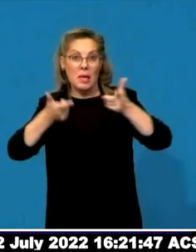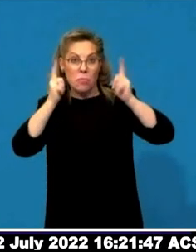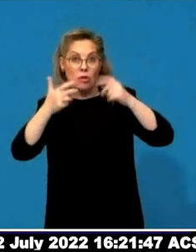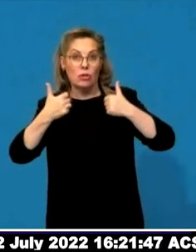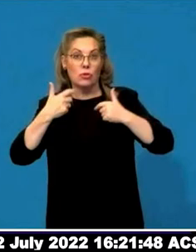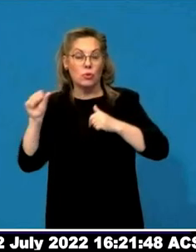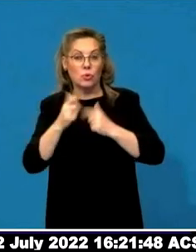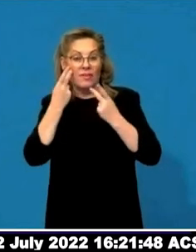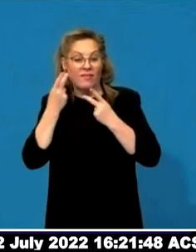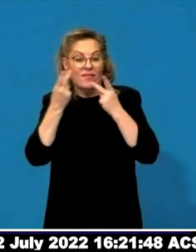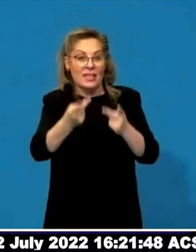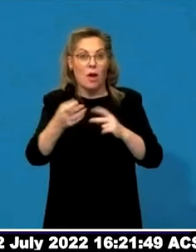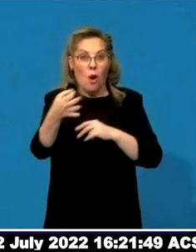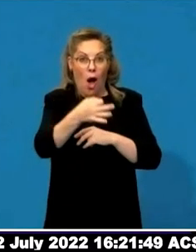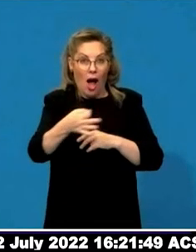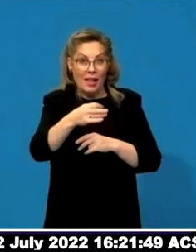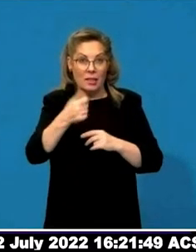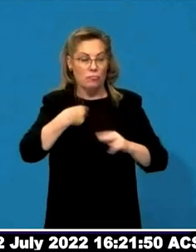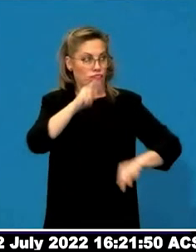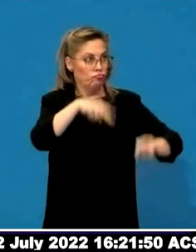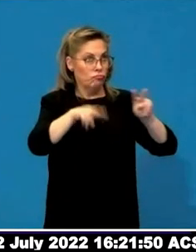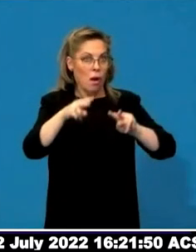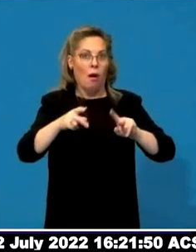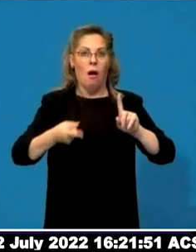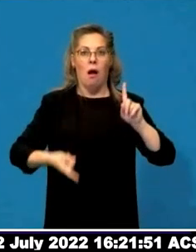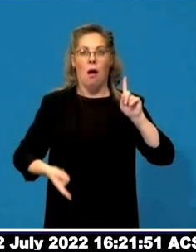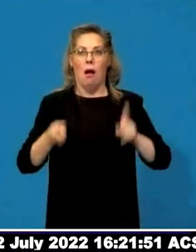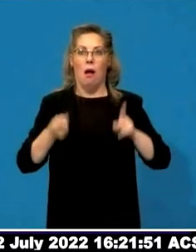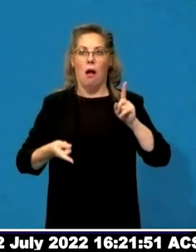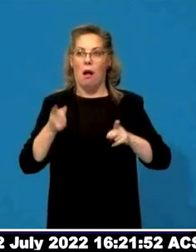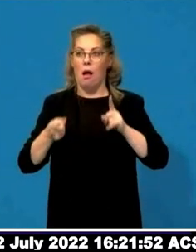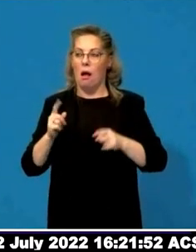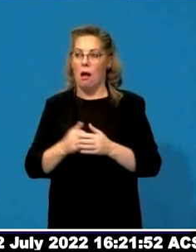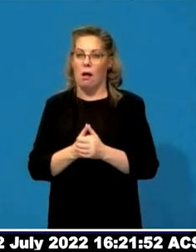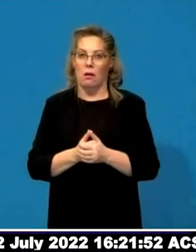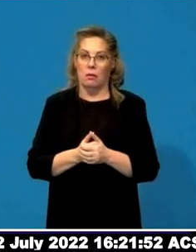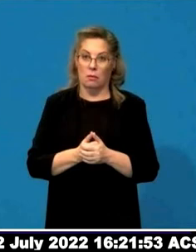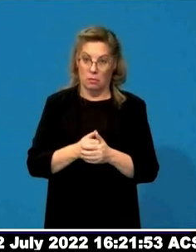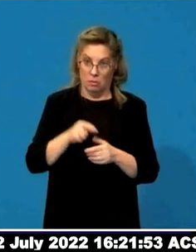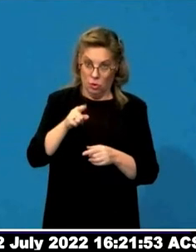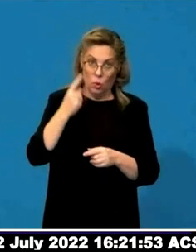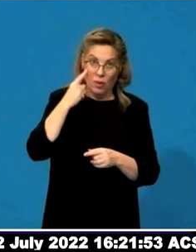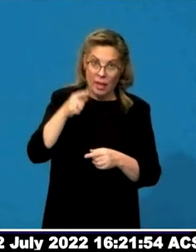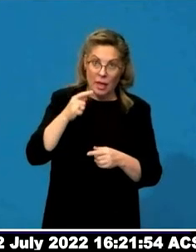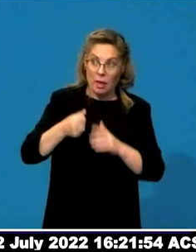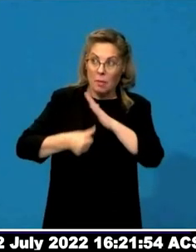Mmm. Do you think that the big bosses should go up and see how we live up there, to have a better understanding?